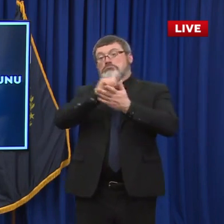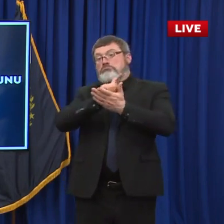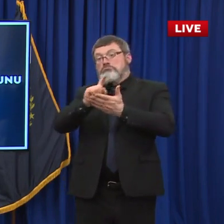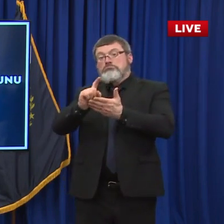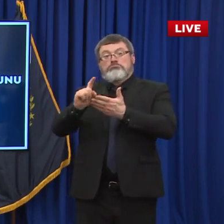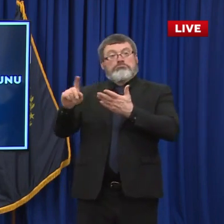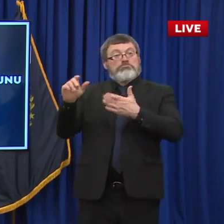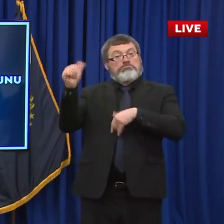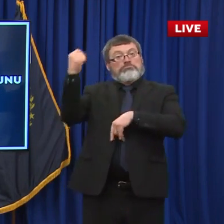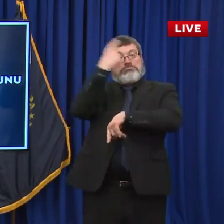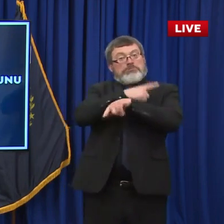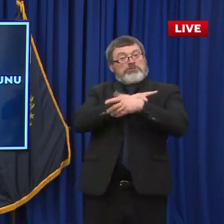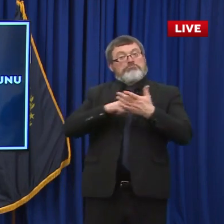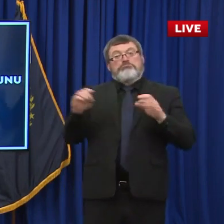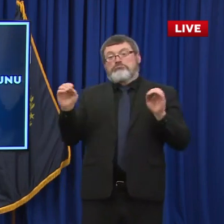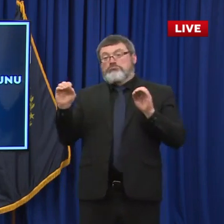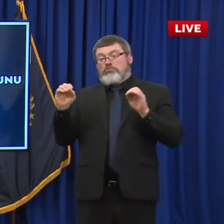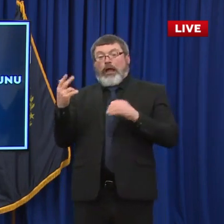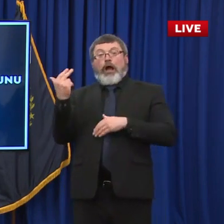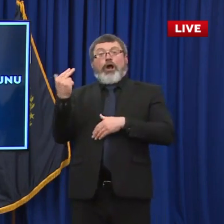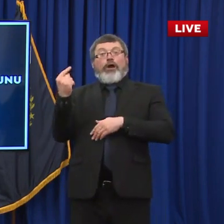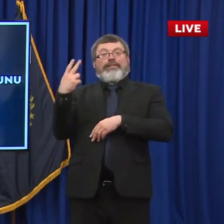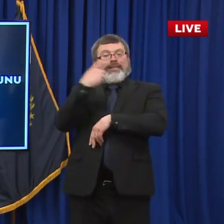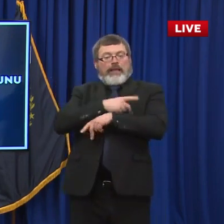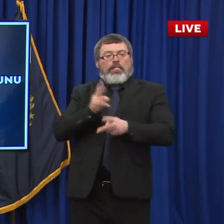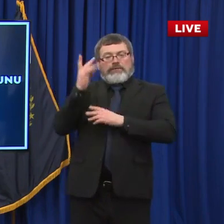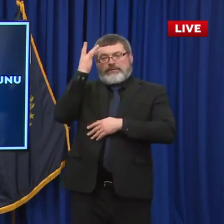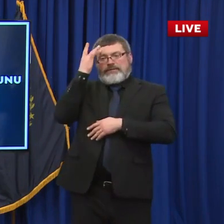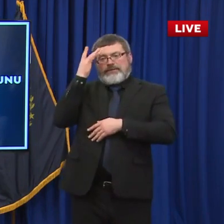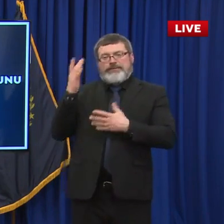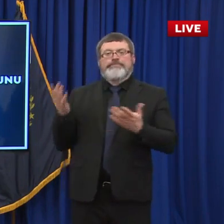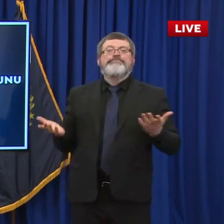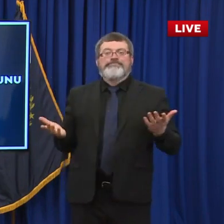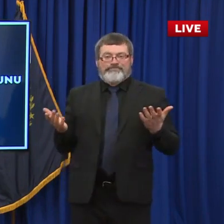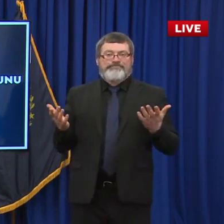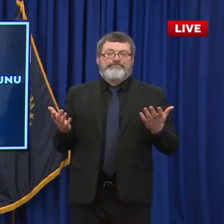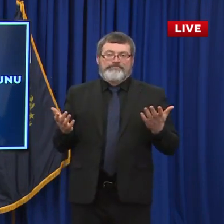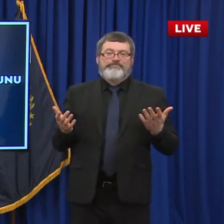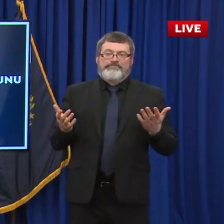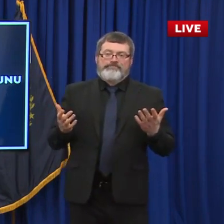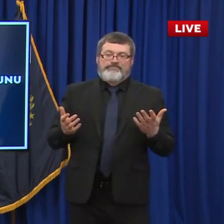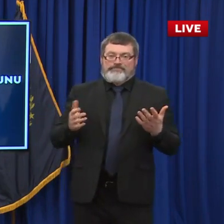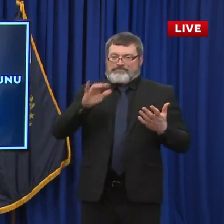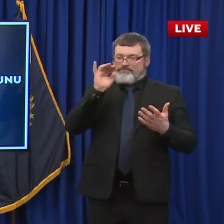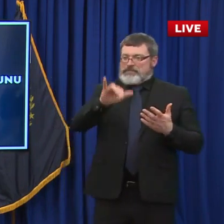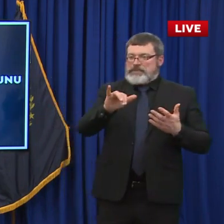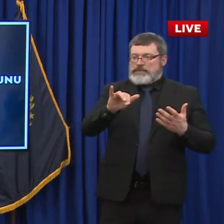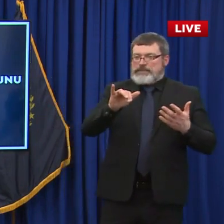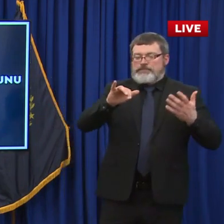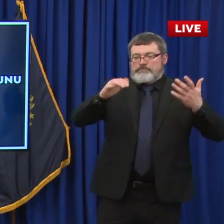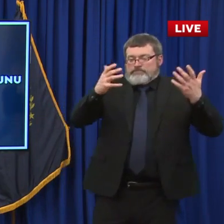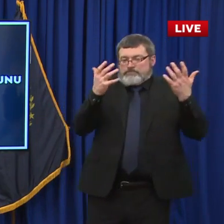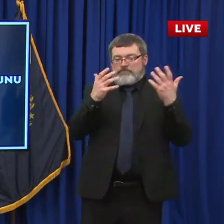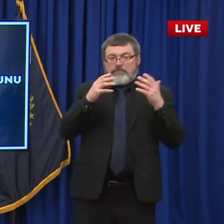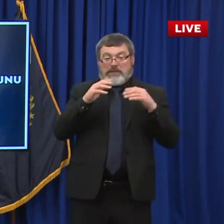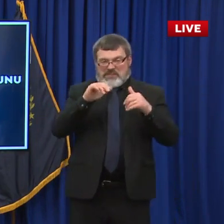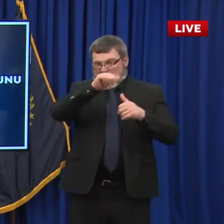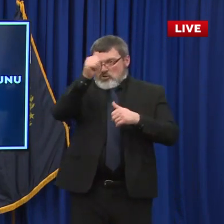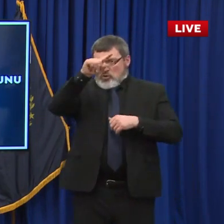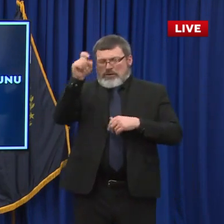THERE IS STILL THE POSSIBILITY SOMEONE COULD DEVELOP COVID-19 BETWEEN TWO TO 14 DAYS AFTER EXPOSURE.